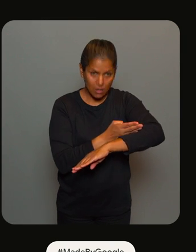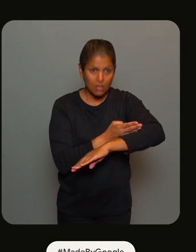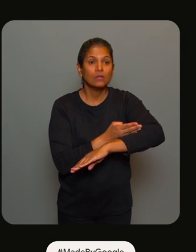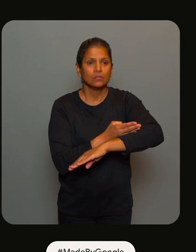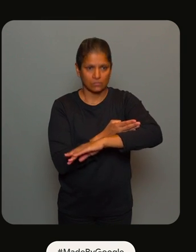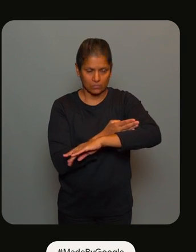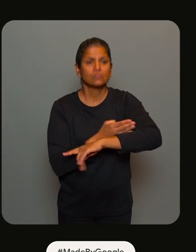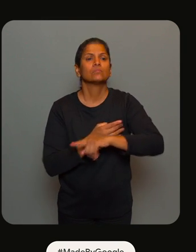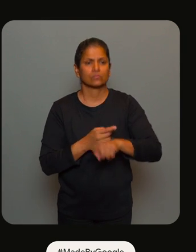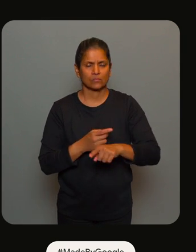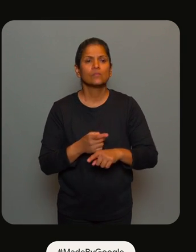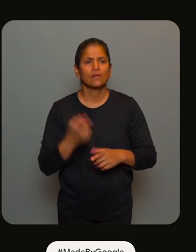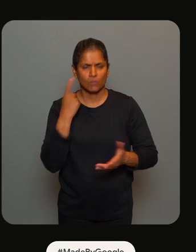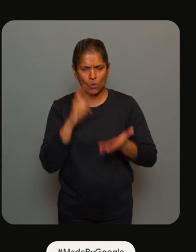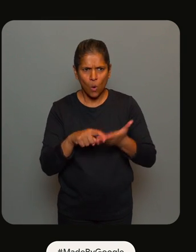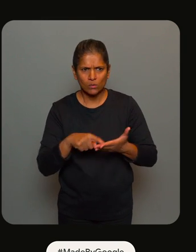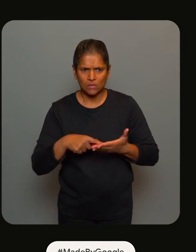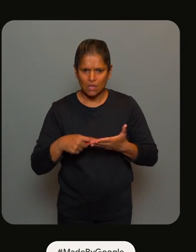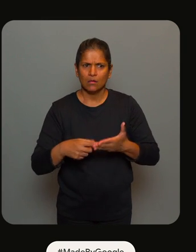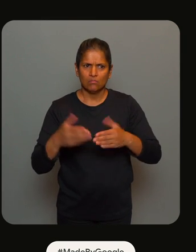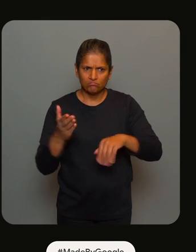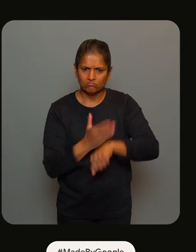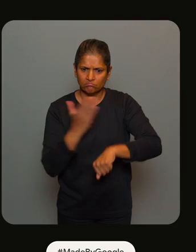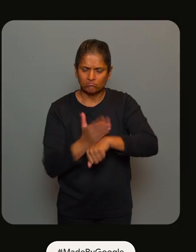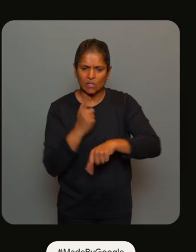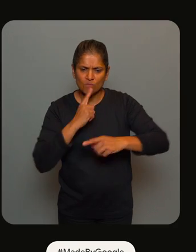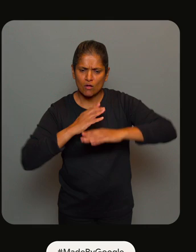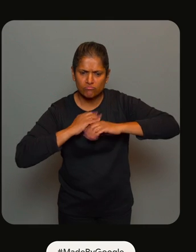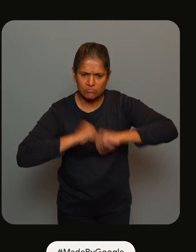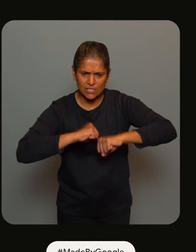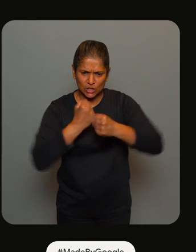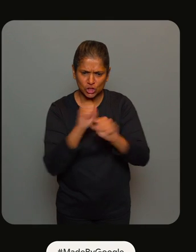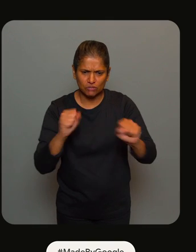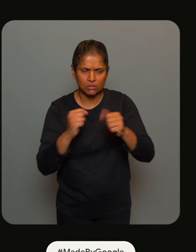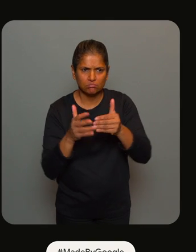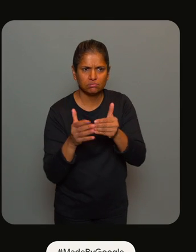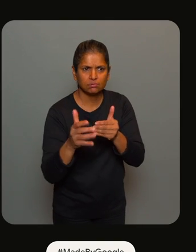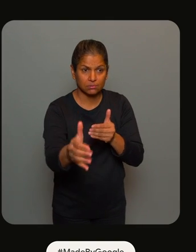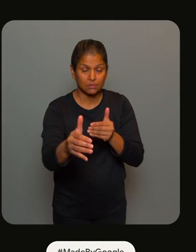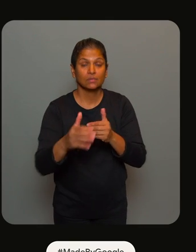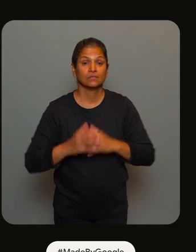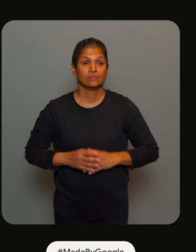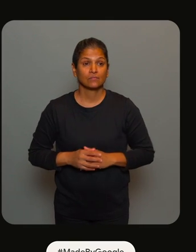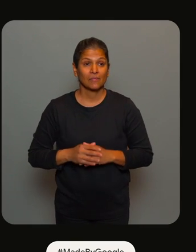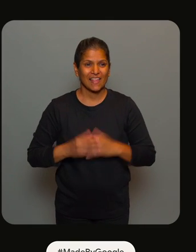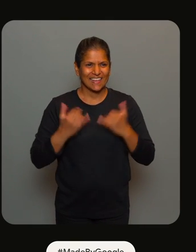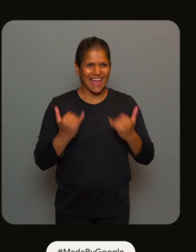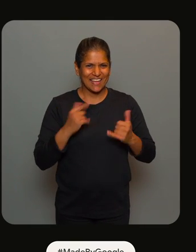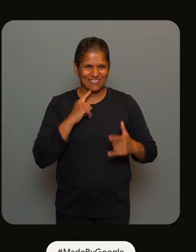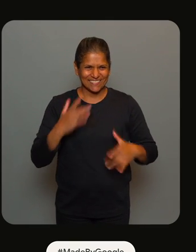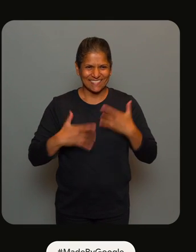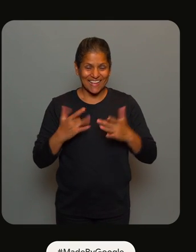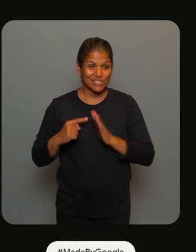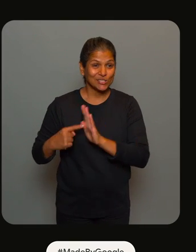best days to come. Speaking of Day One, I’m excited to show you the new standard for smartphones.